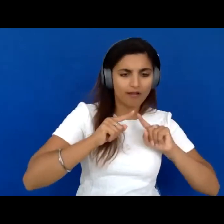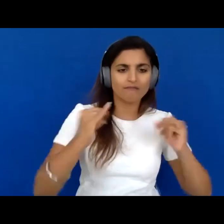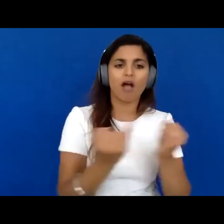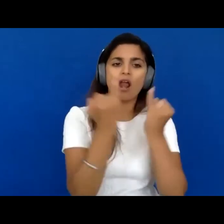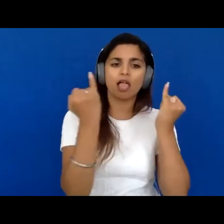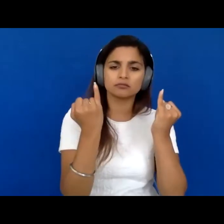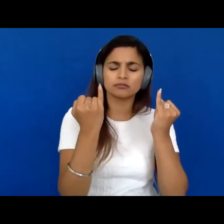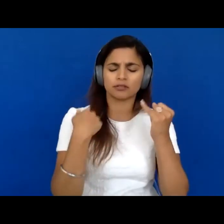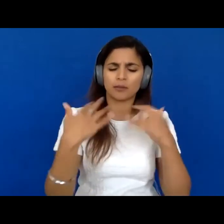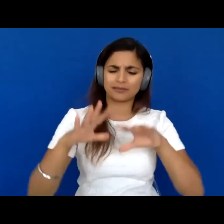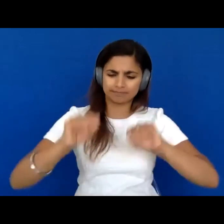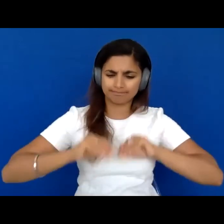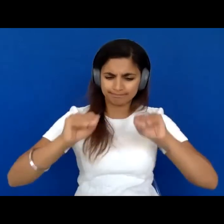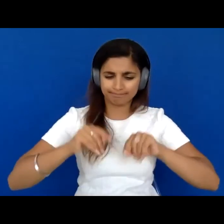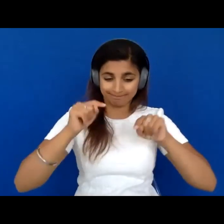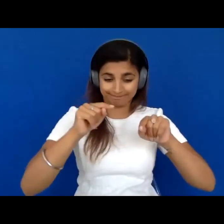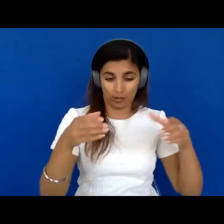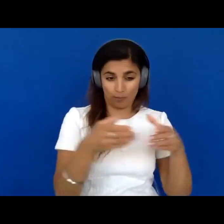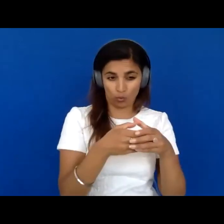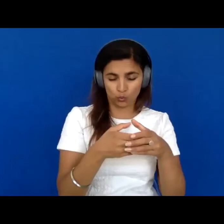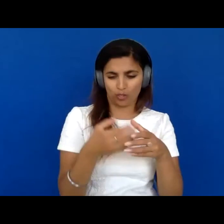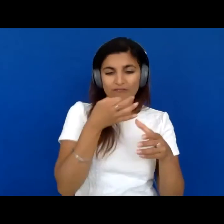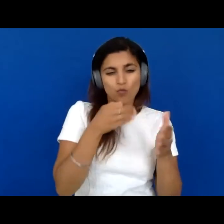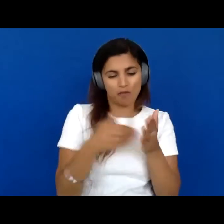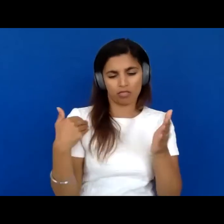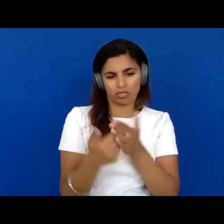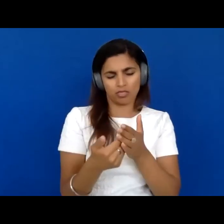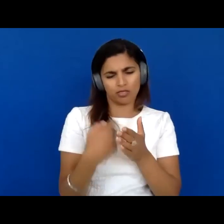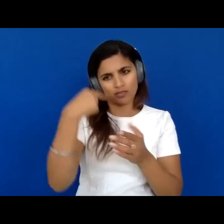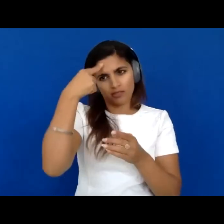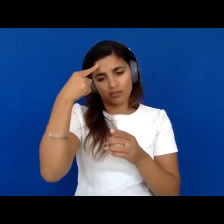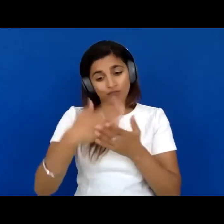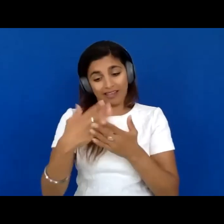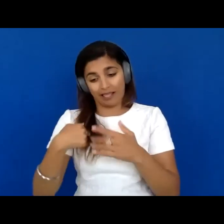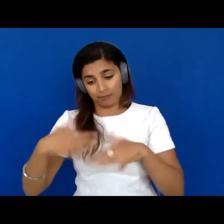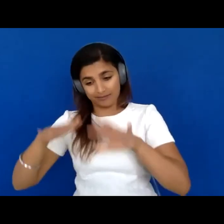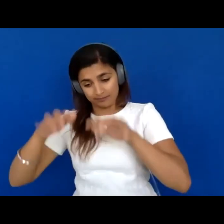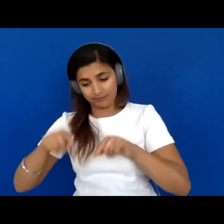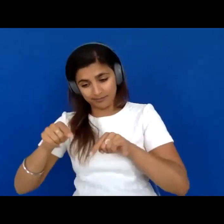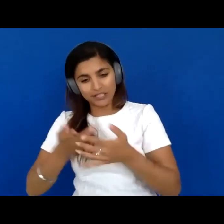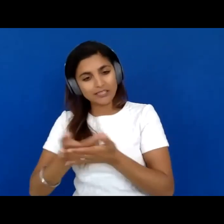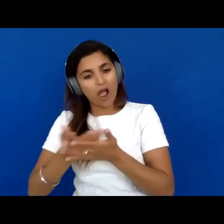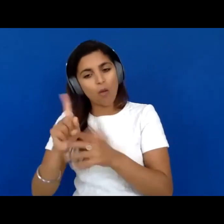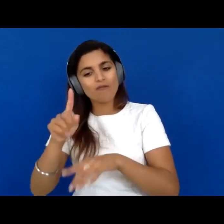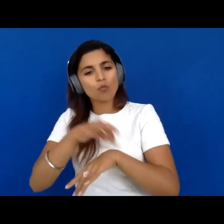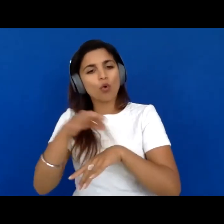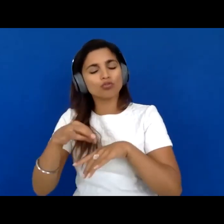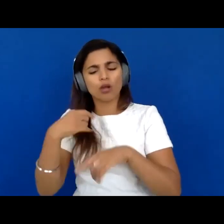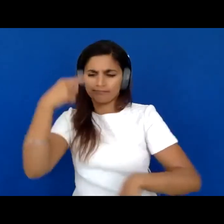realized that the short piece was not an active conclusion of any kind but actually just an opening and opening for me to reflect deeper on the complex